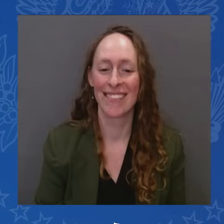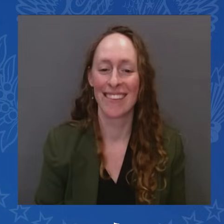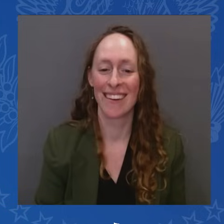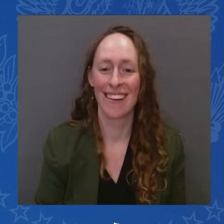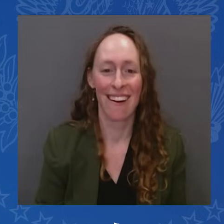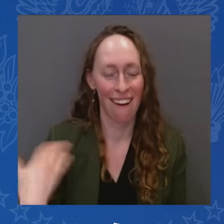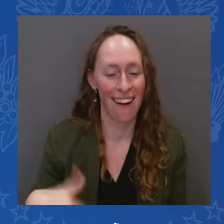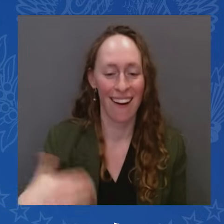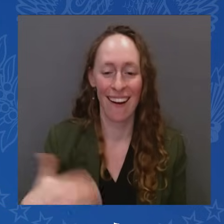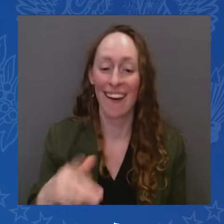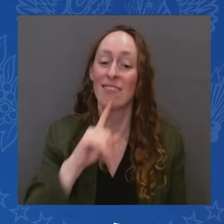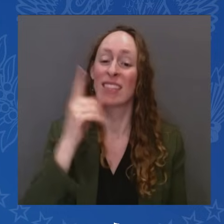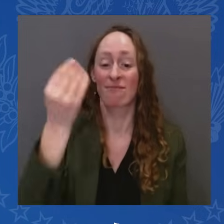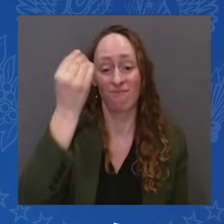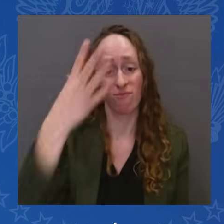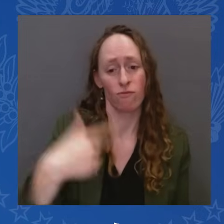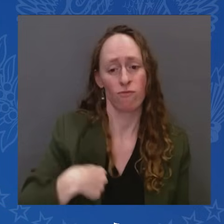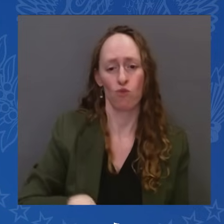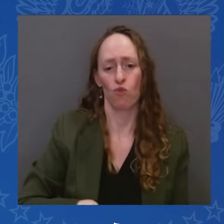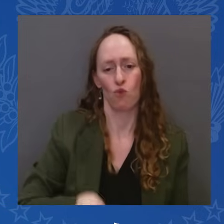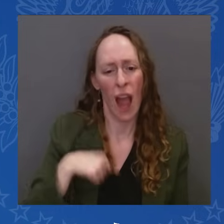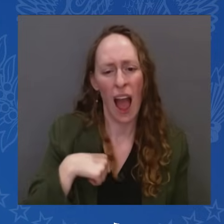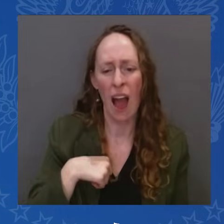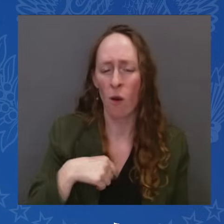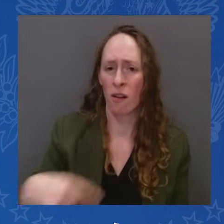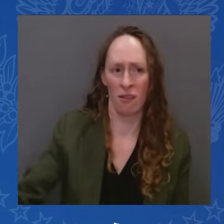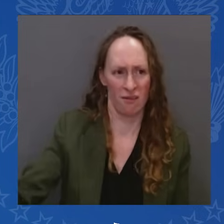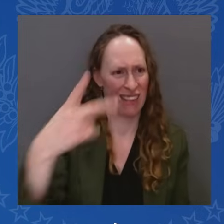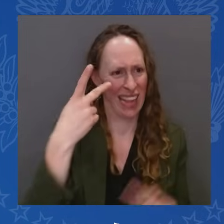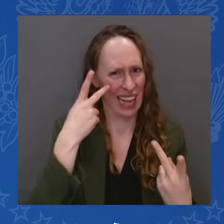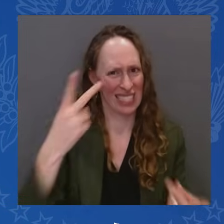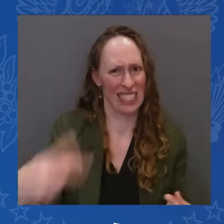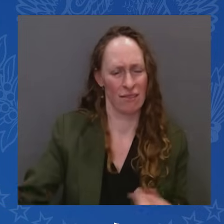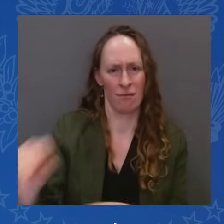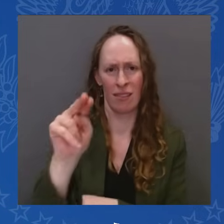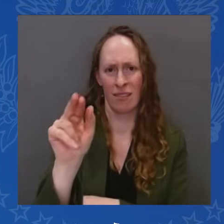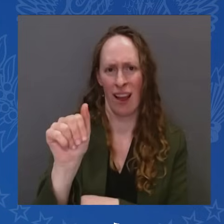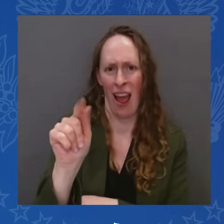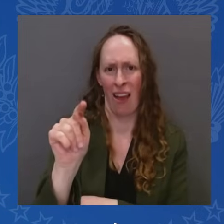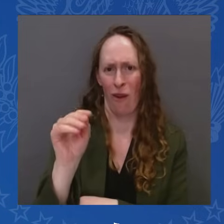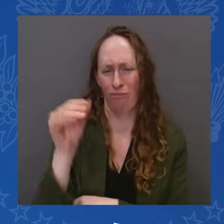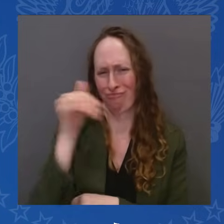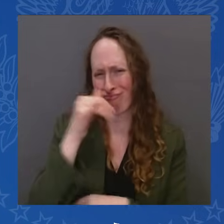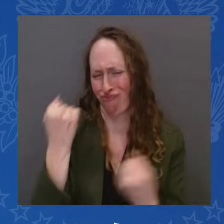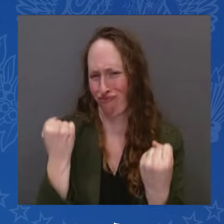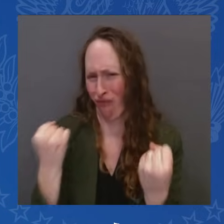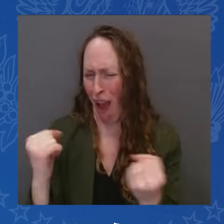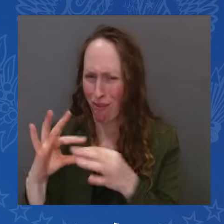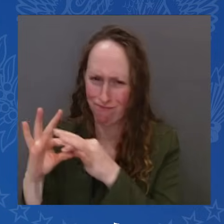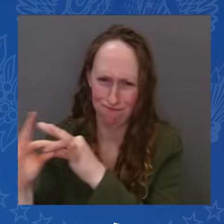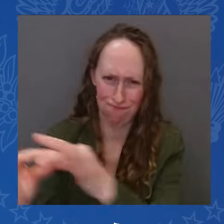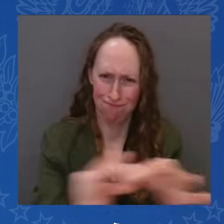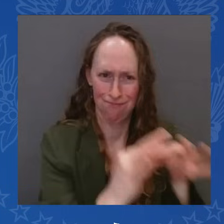And now it's even larger. I -- Putin wanted the Finlandization of NATO when I met with him in --